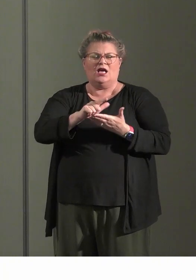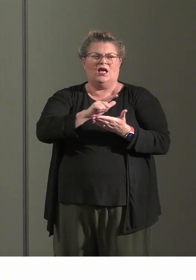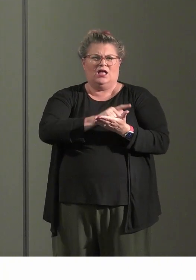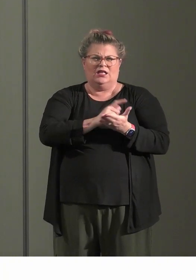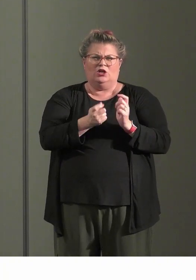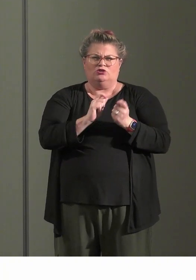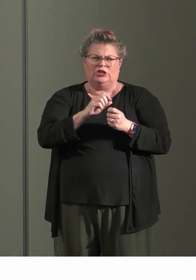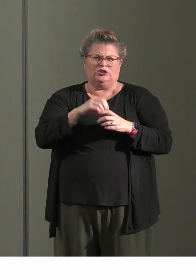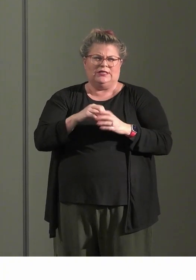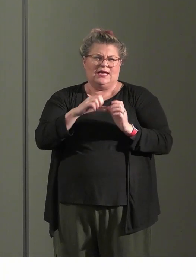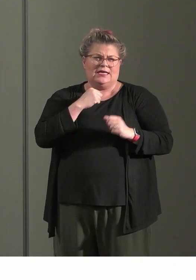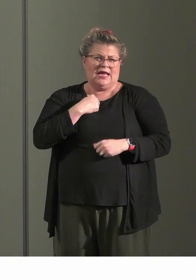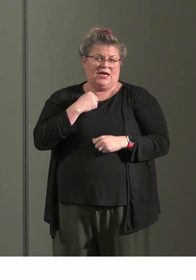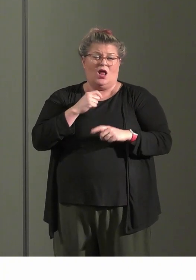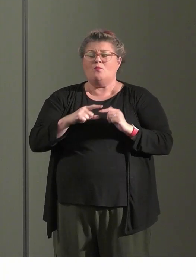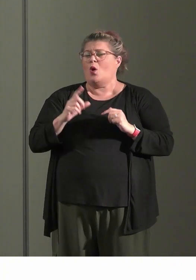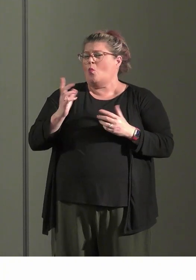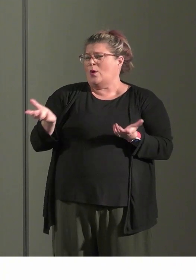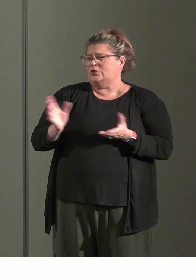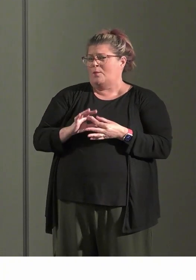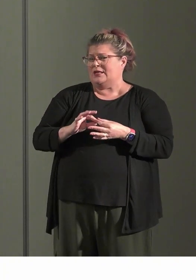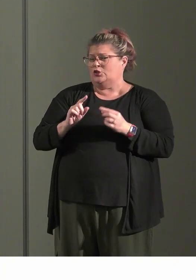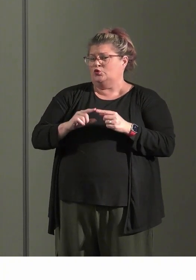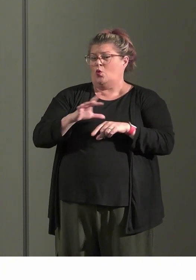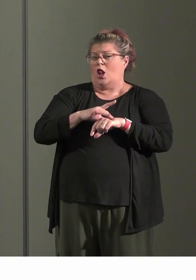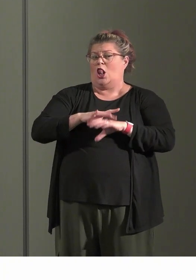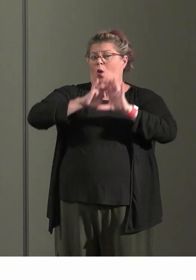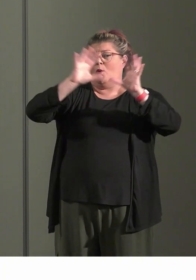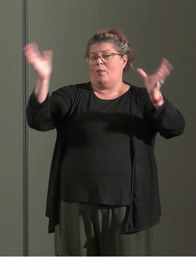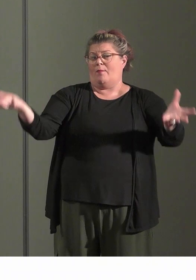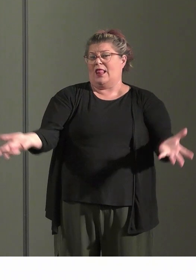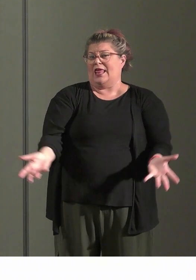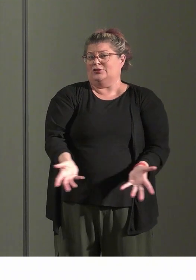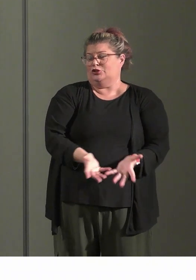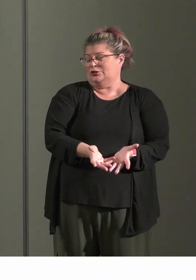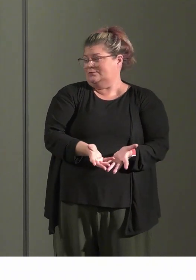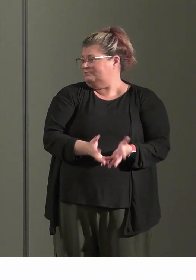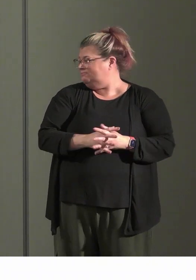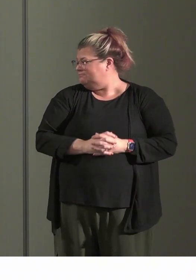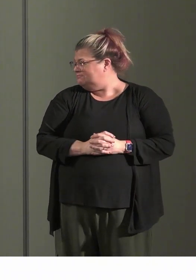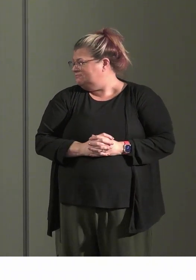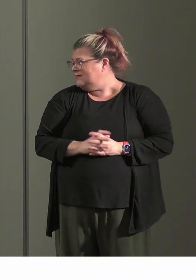your message to the global population? >> PHILIP: Yeah. So yes, we do develop